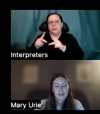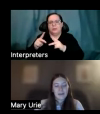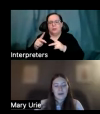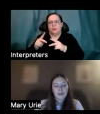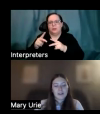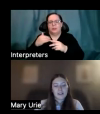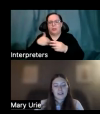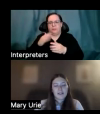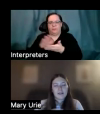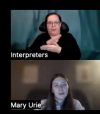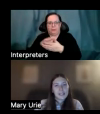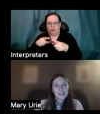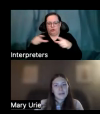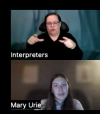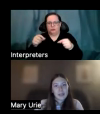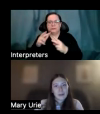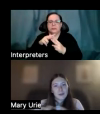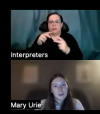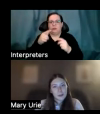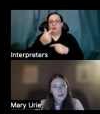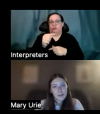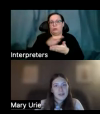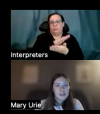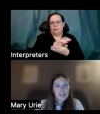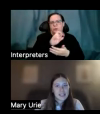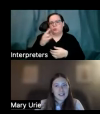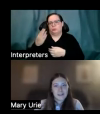papers. It's either green papers or blue papers, depending on if